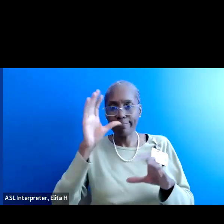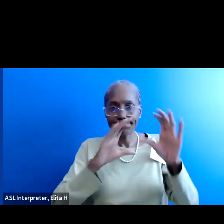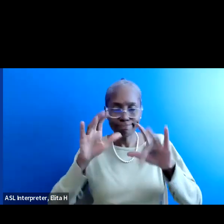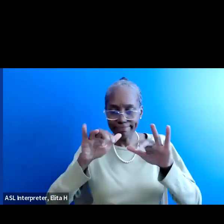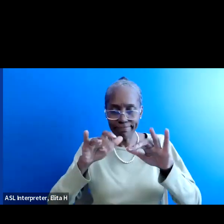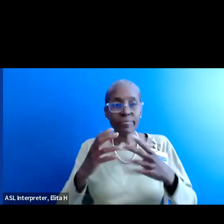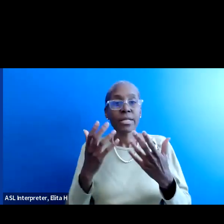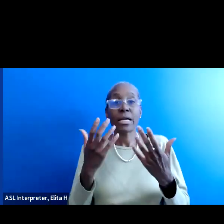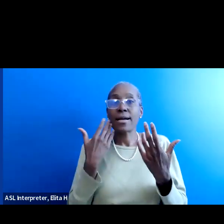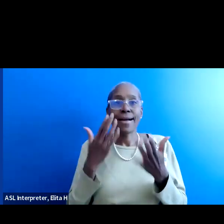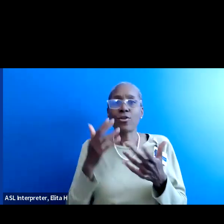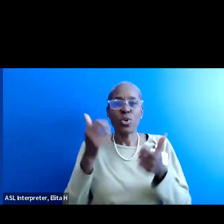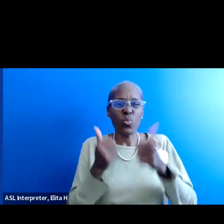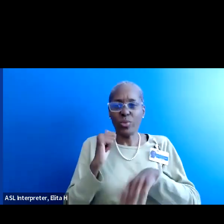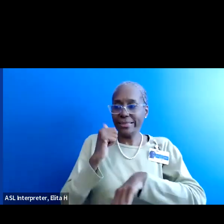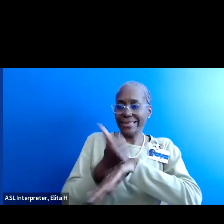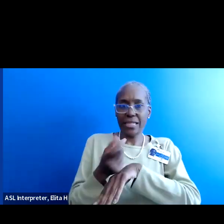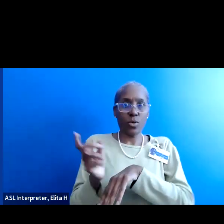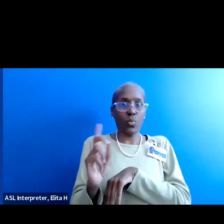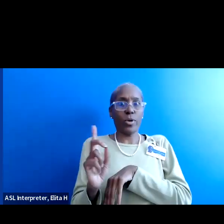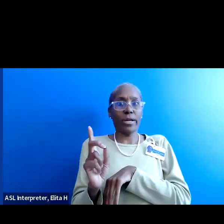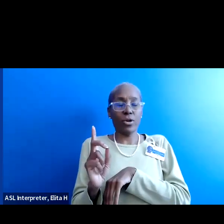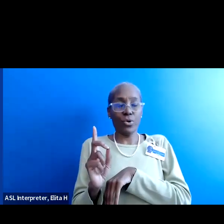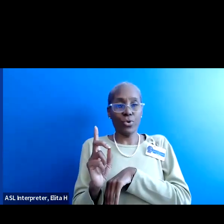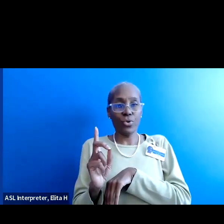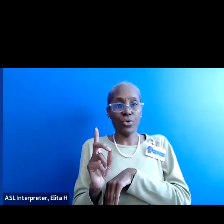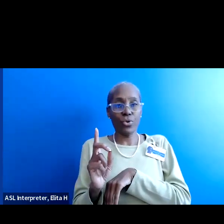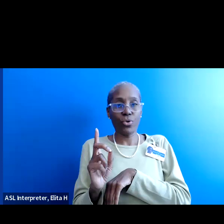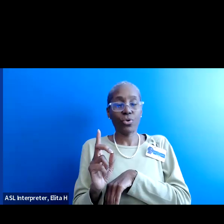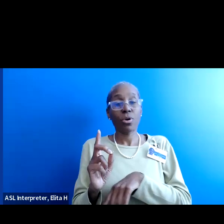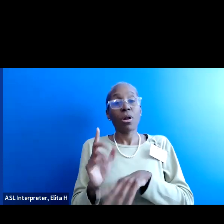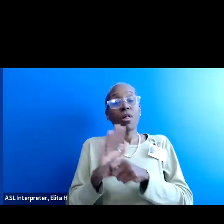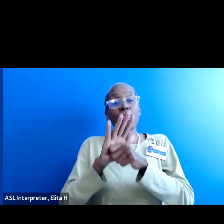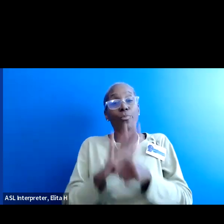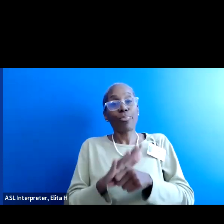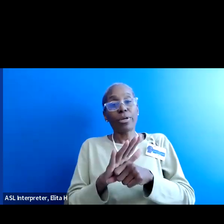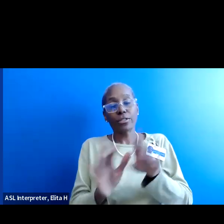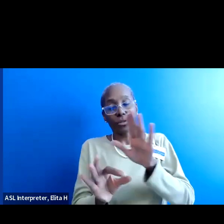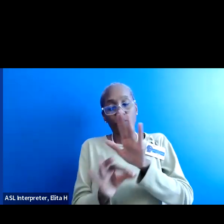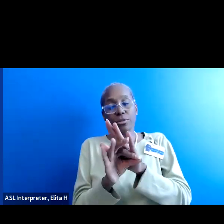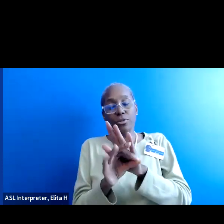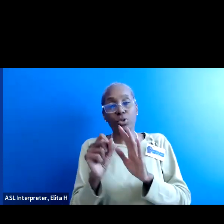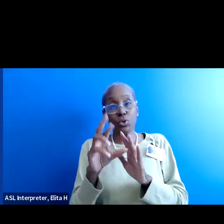I'm not sure what setting you were in when the pressure sore developed, if it